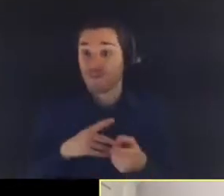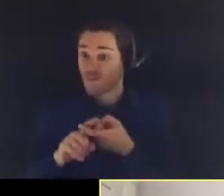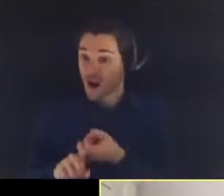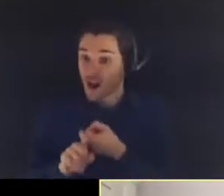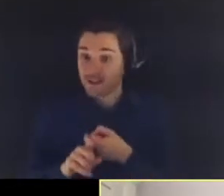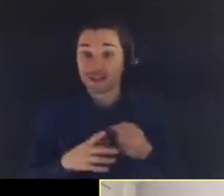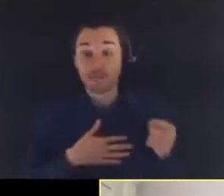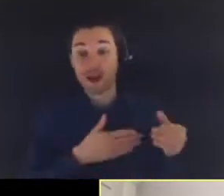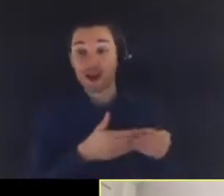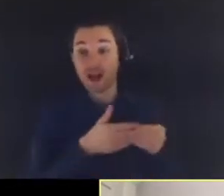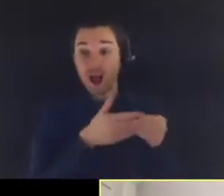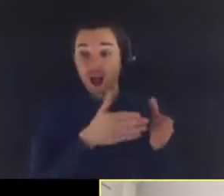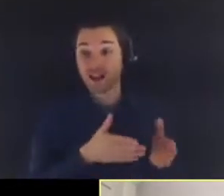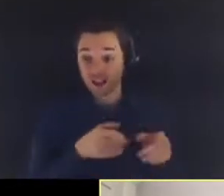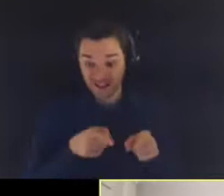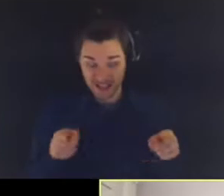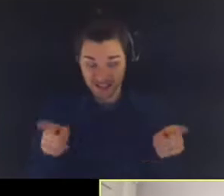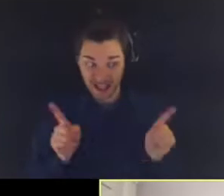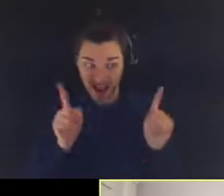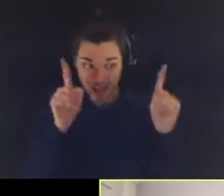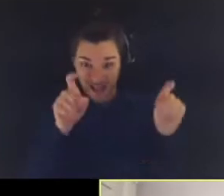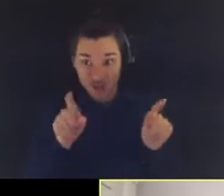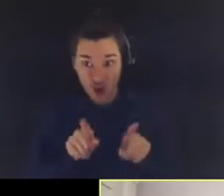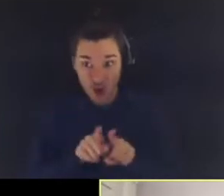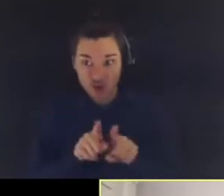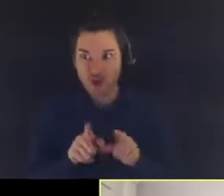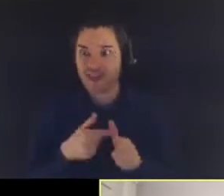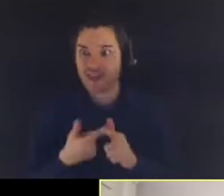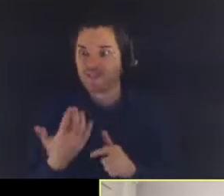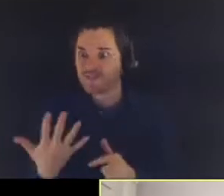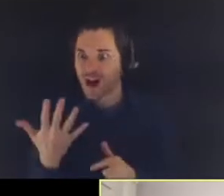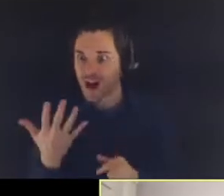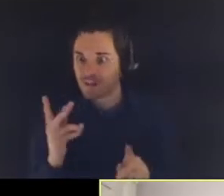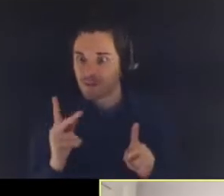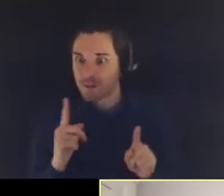so that we have 5 people asking instead of the of just the one accessibility advocate